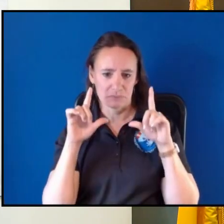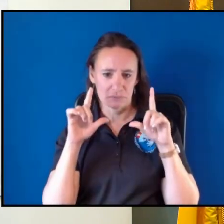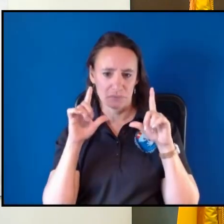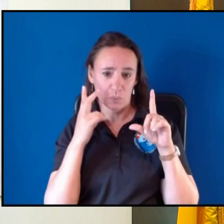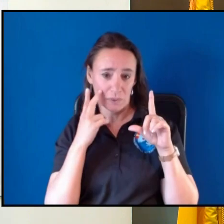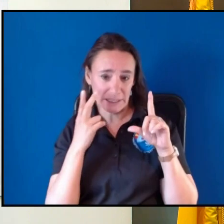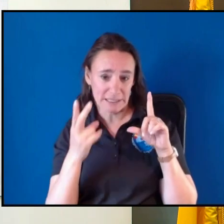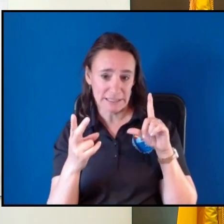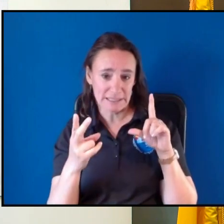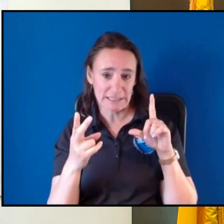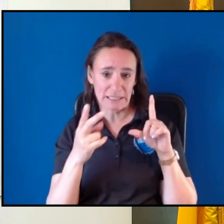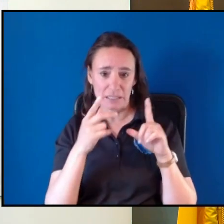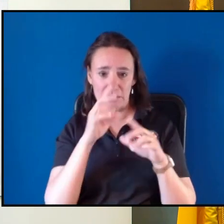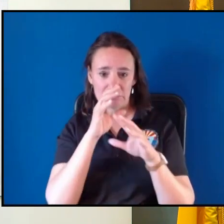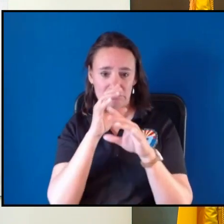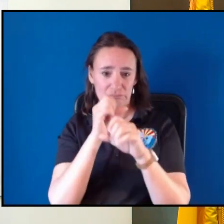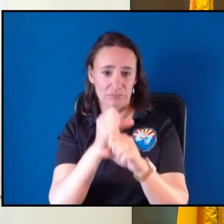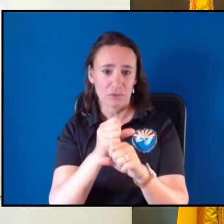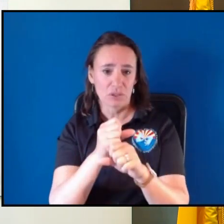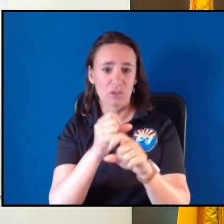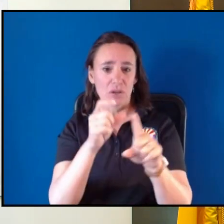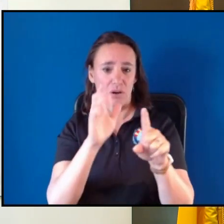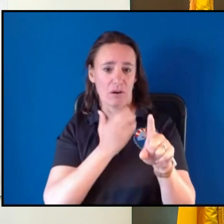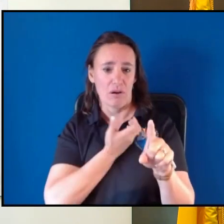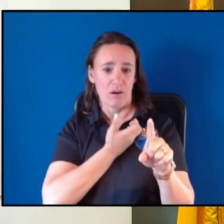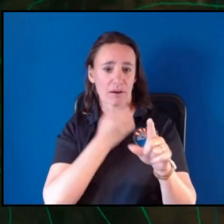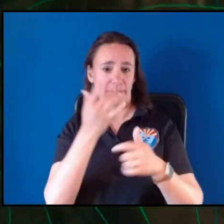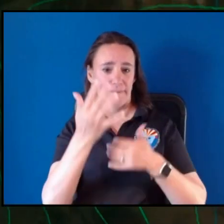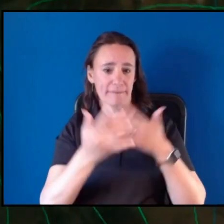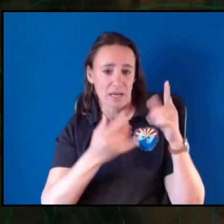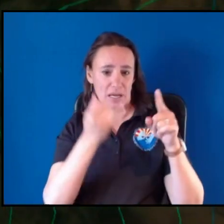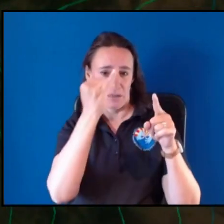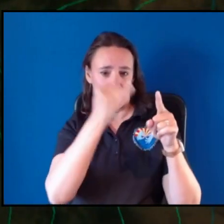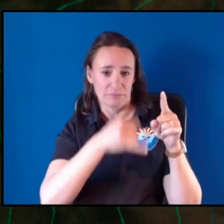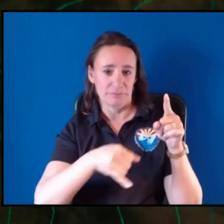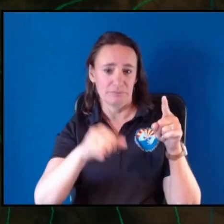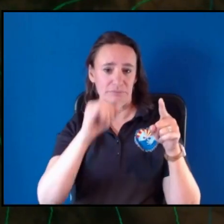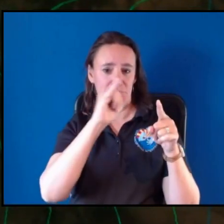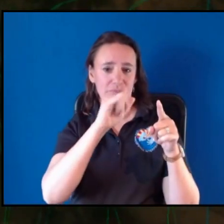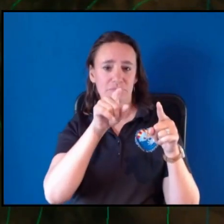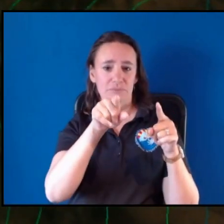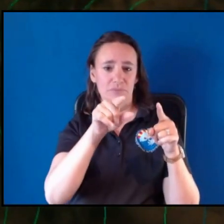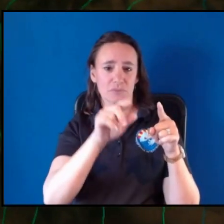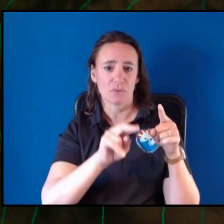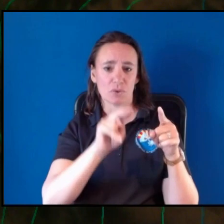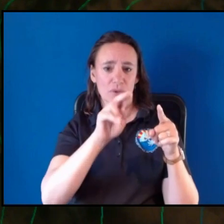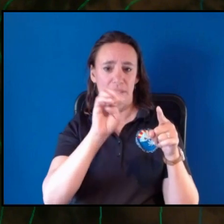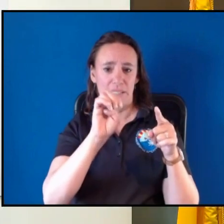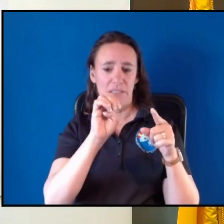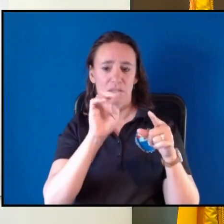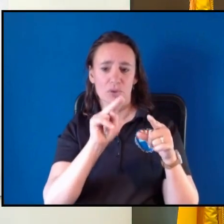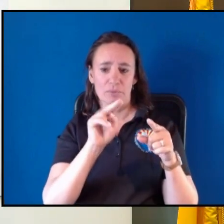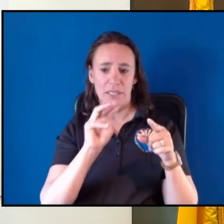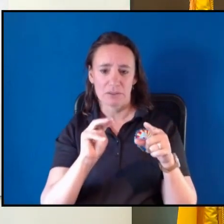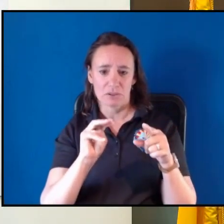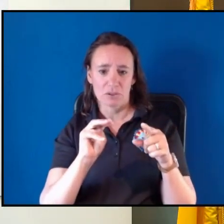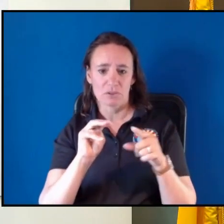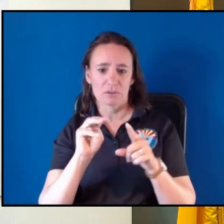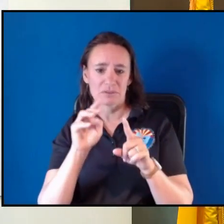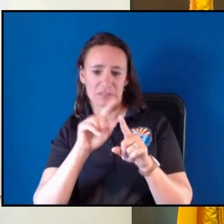Remember we're over here in northeastern New Mexico. Here's the Gulf Coast right here off of Texas and Louisiana.